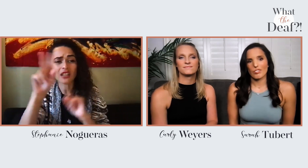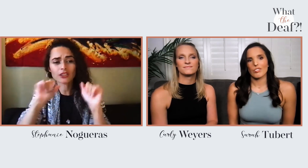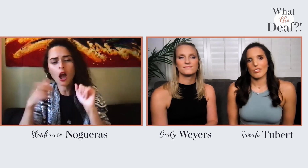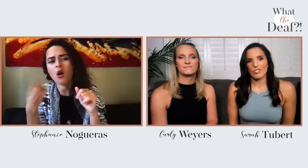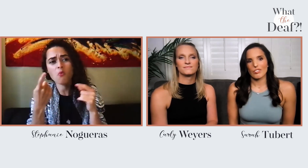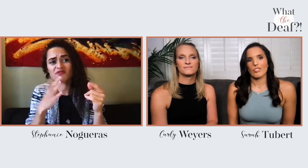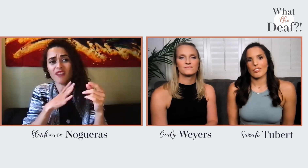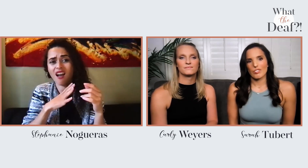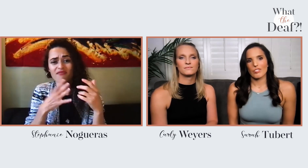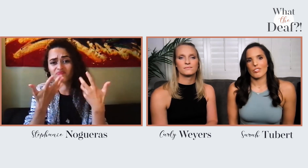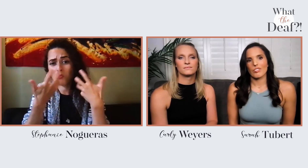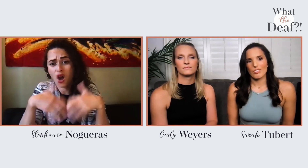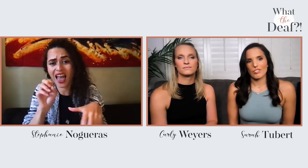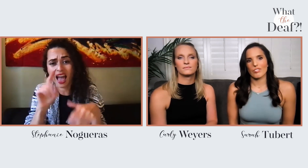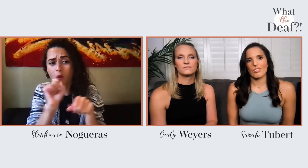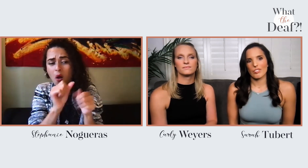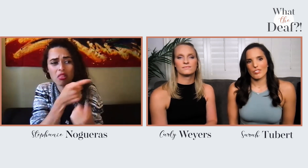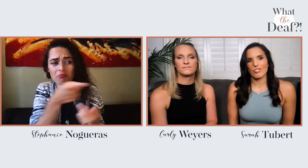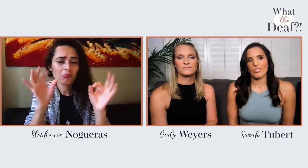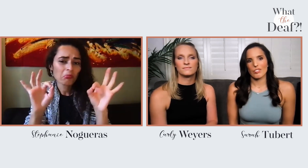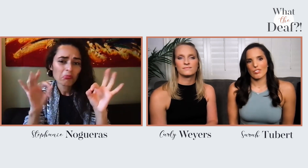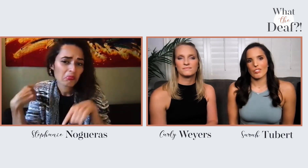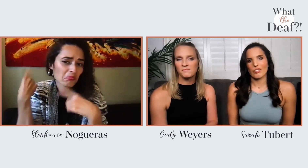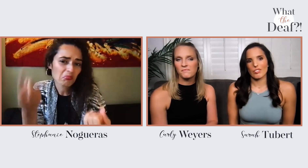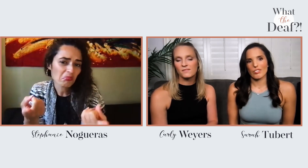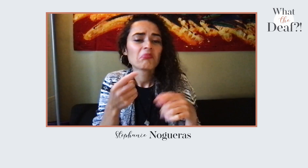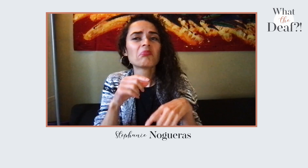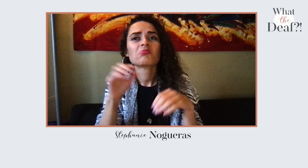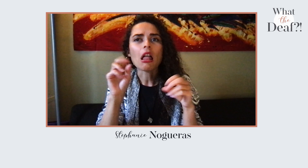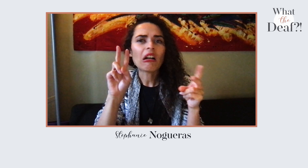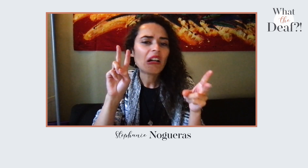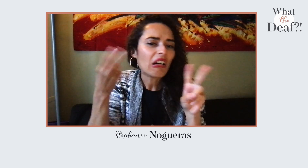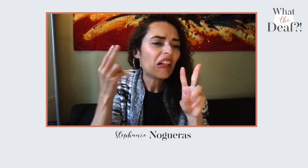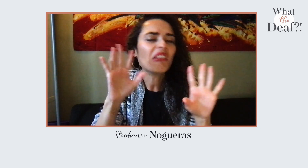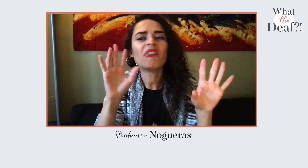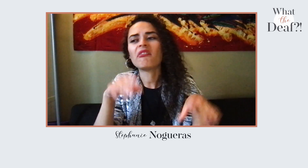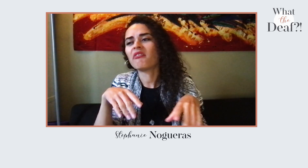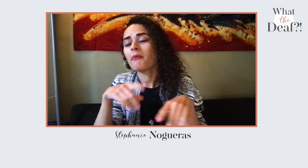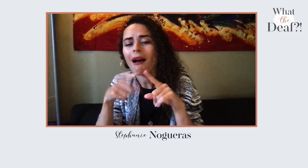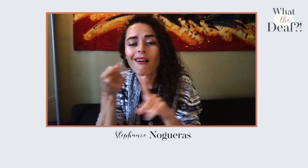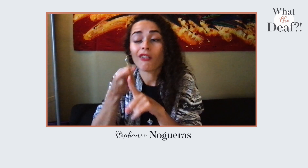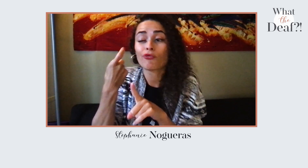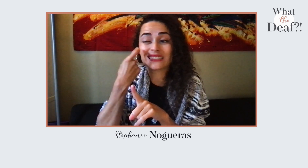I've worked on a bunch of different shows and I haven't really had any issues. I mean, there are a few, like, miscommunications.